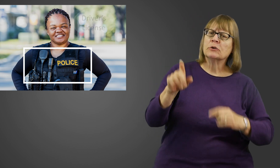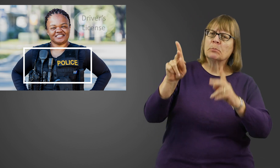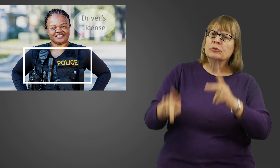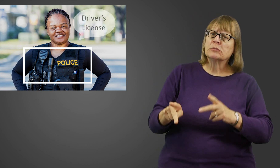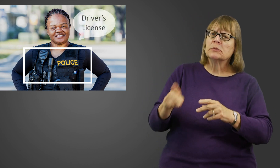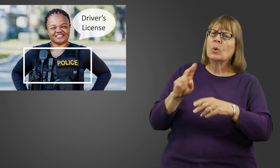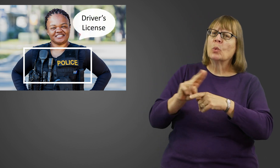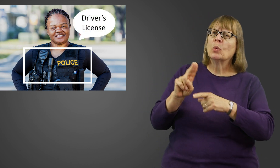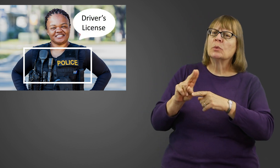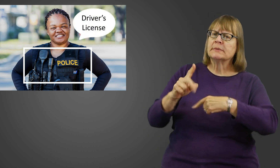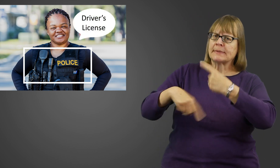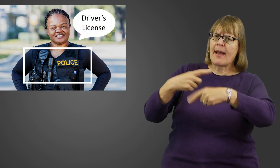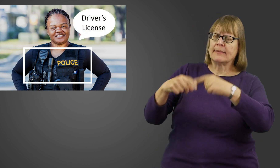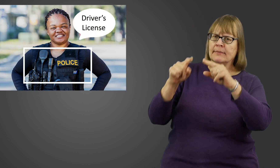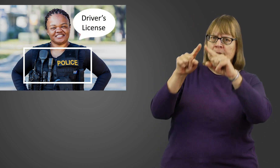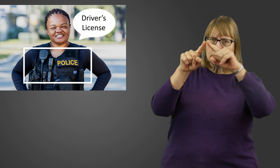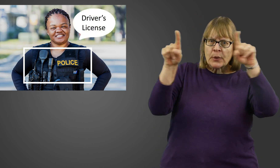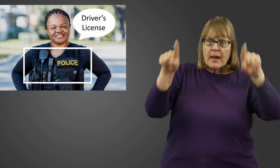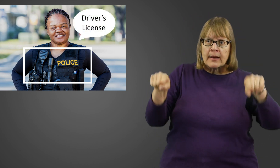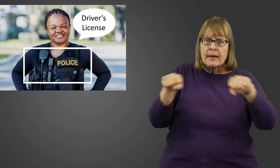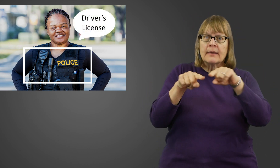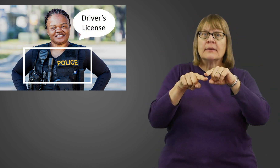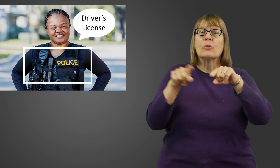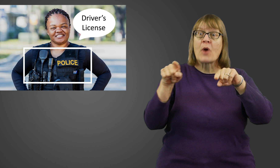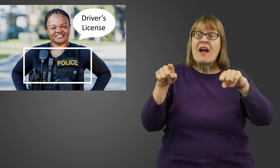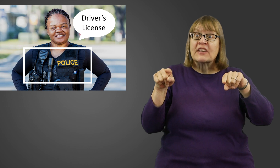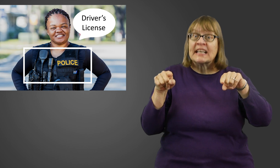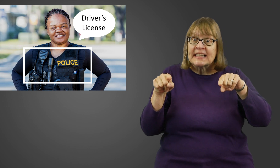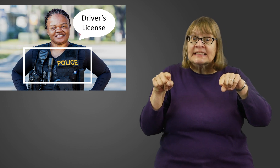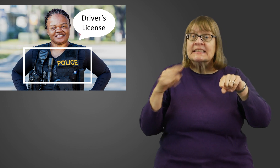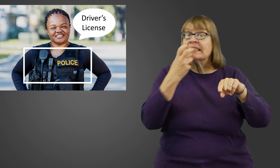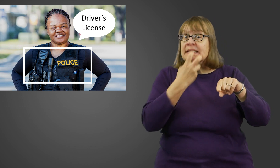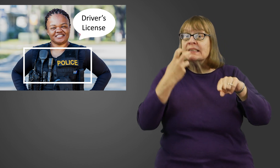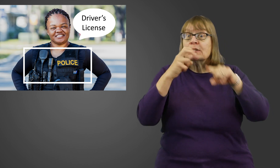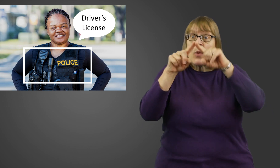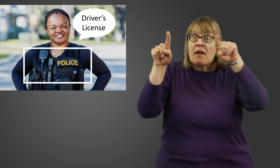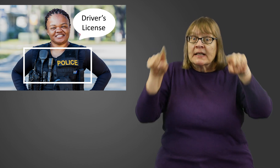a driver's license while saying the words "driver's license"